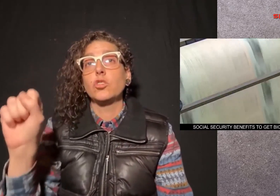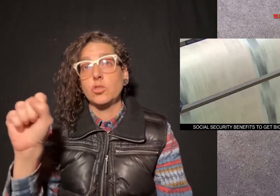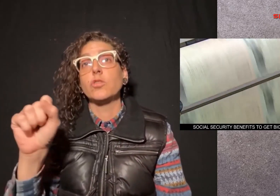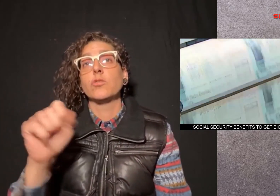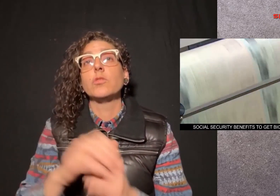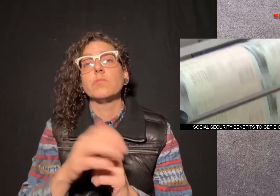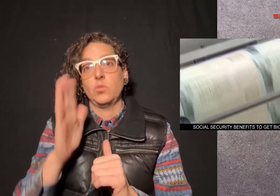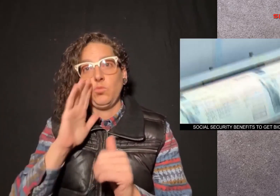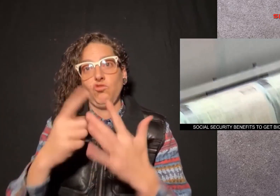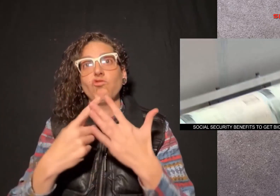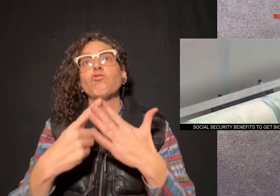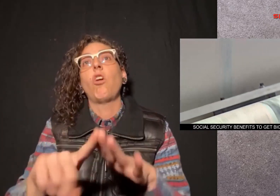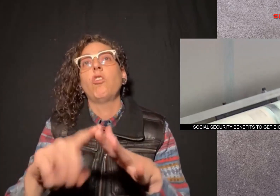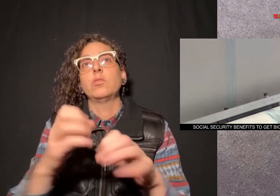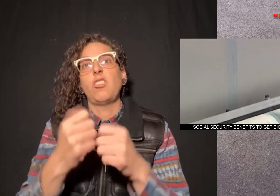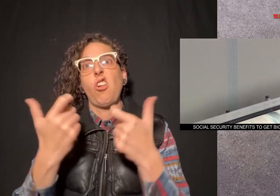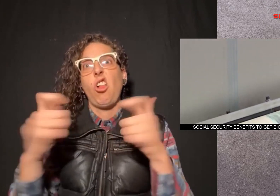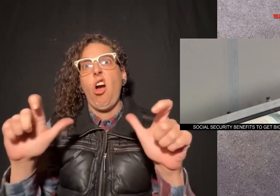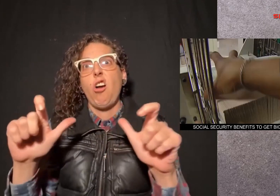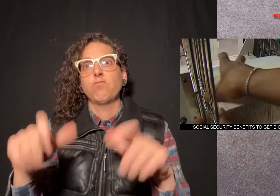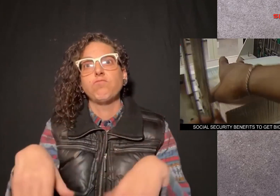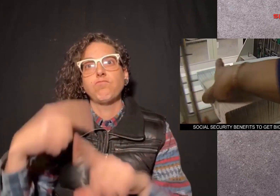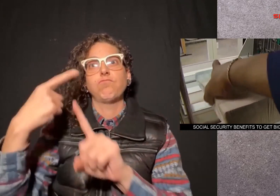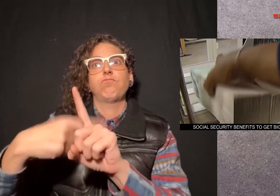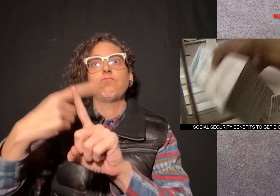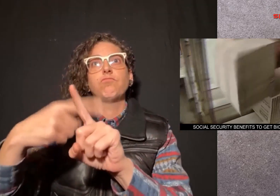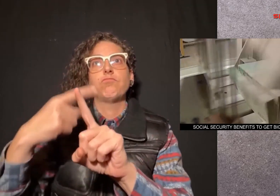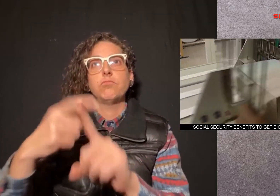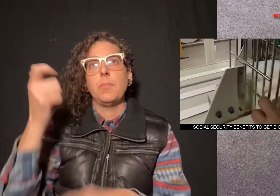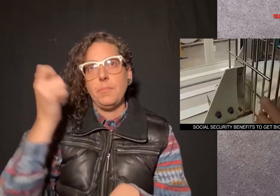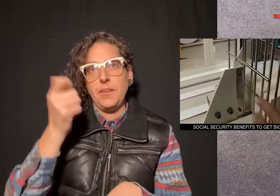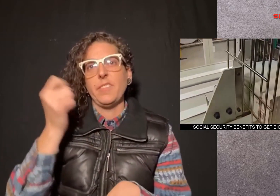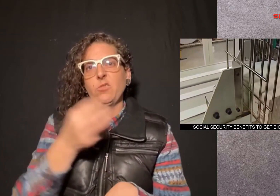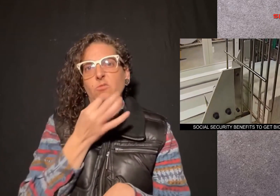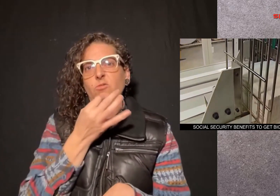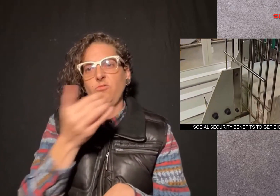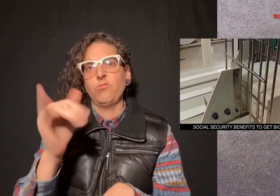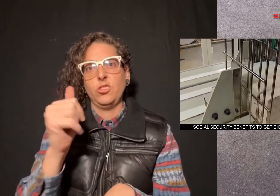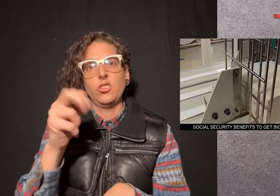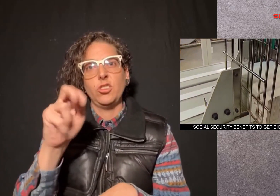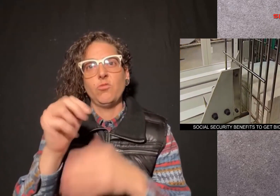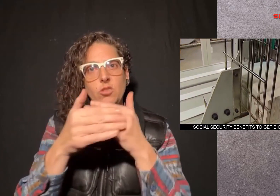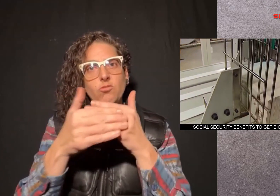listen up if you're a senior citizen or a Social Security recipient you will start getting